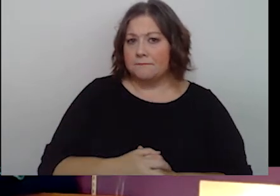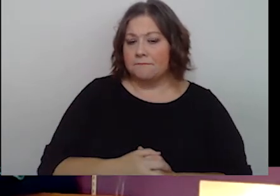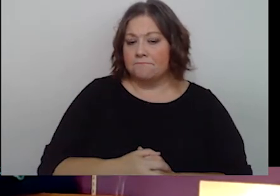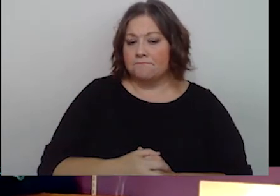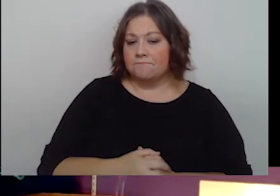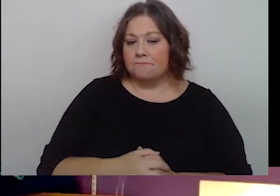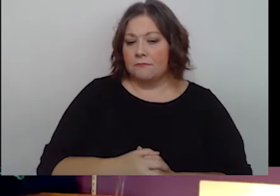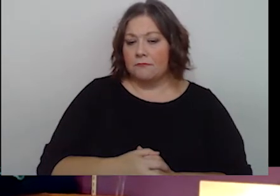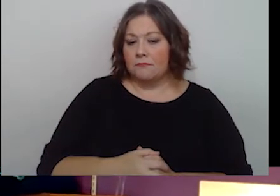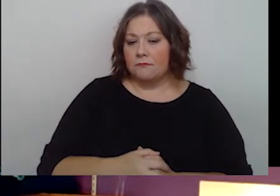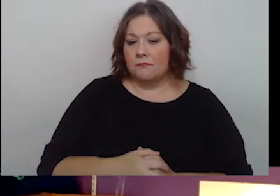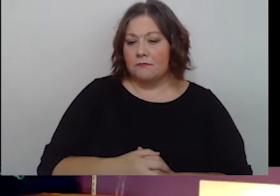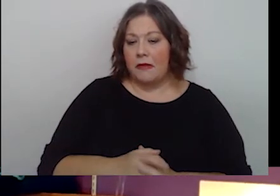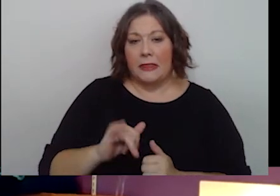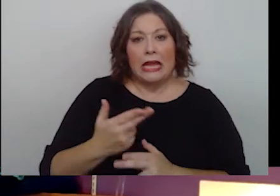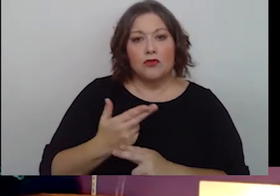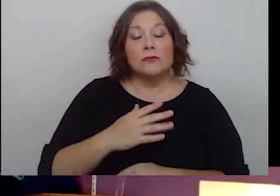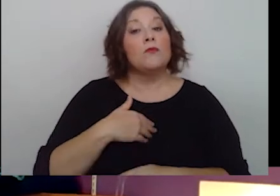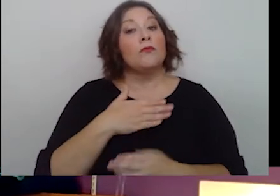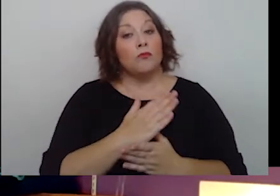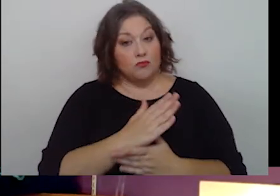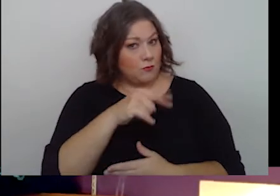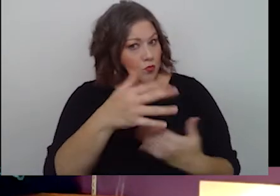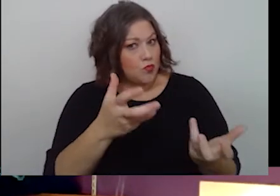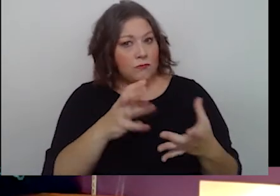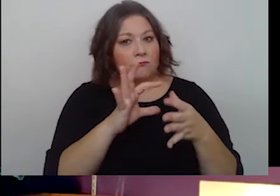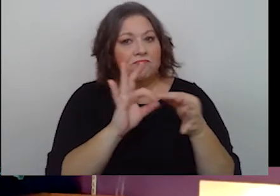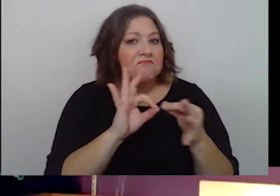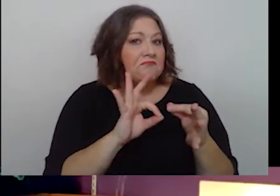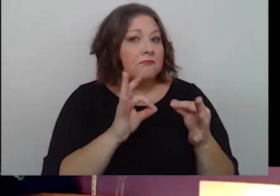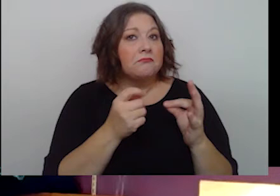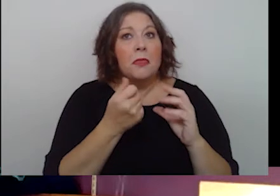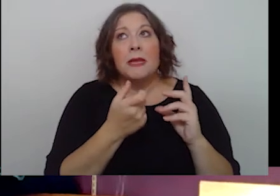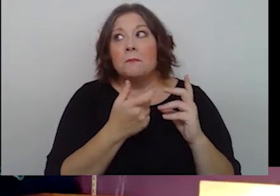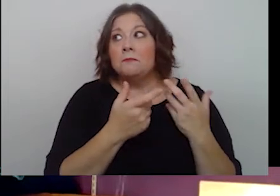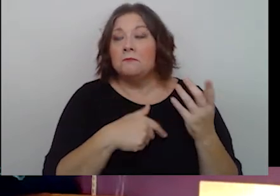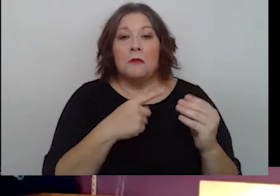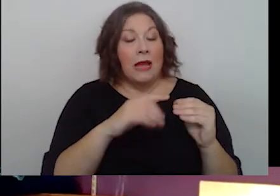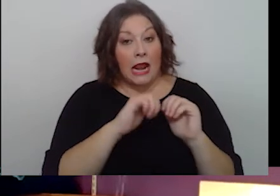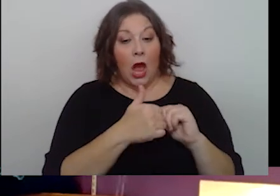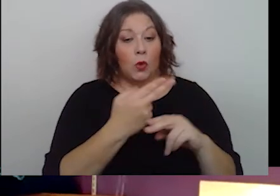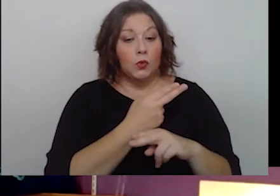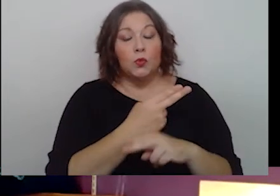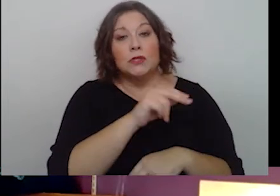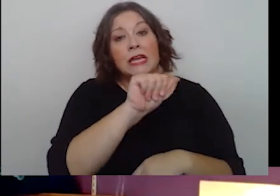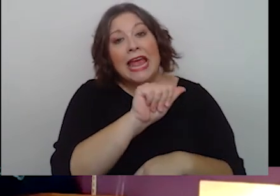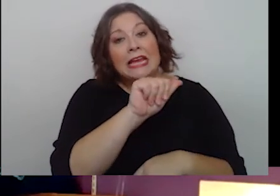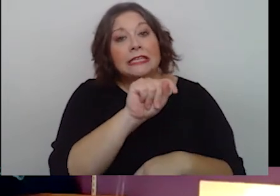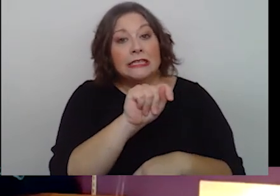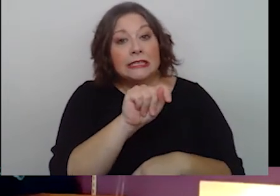Max: Alright. Do you want to comment a little bit about how using AT affects your life?